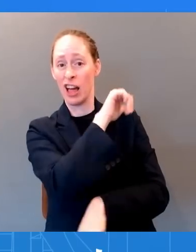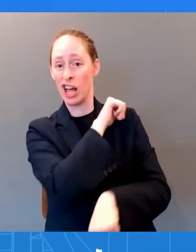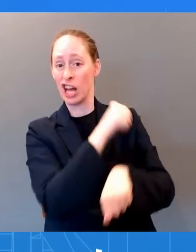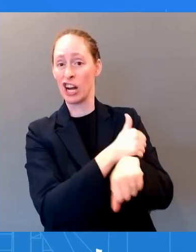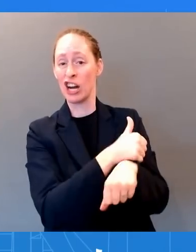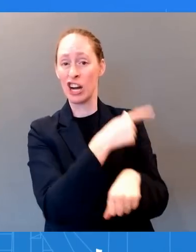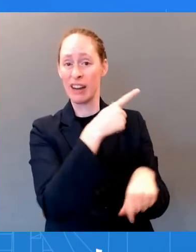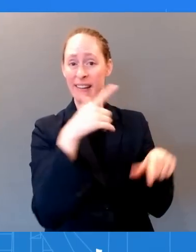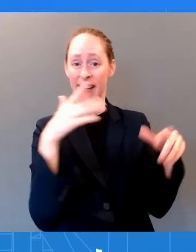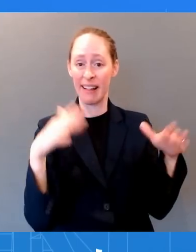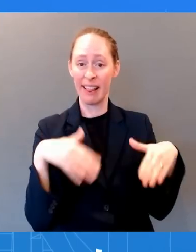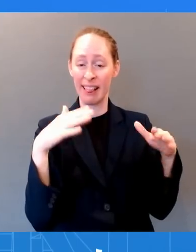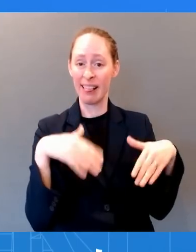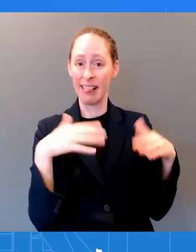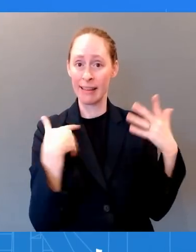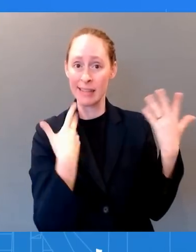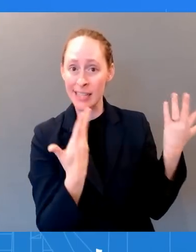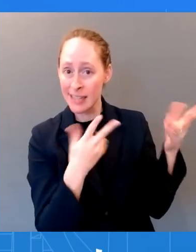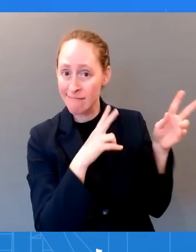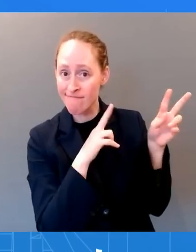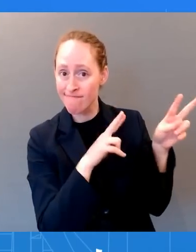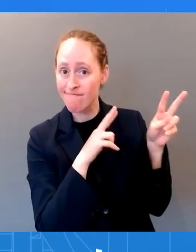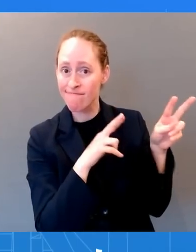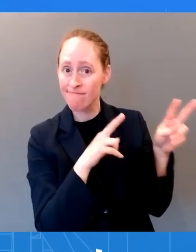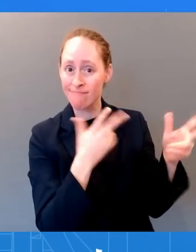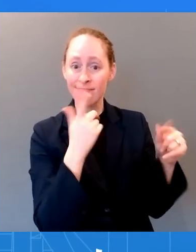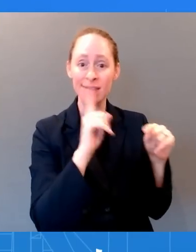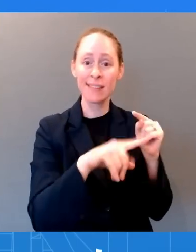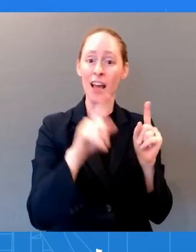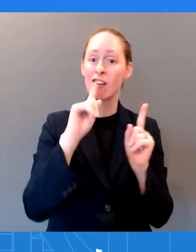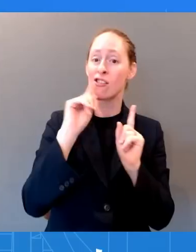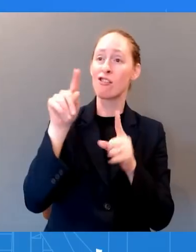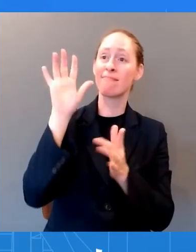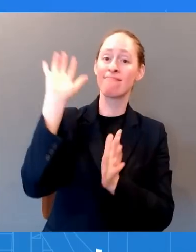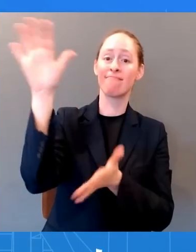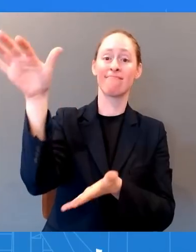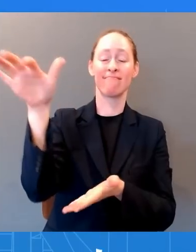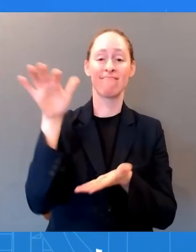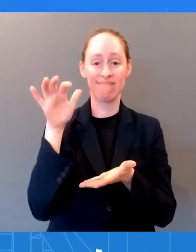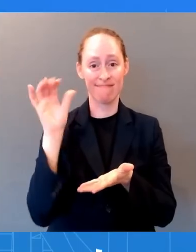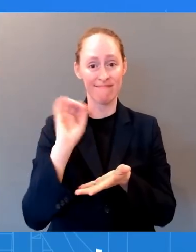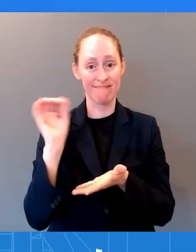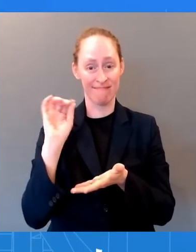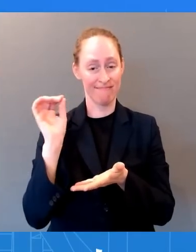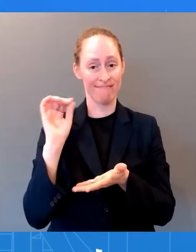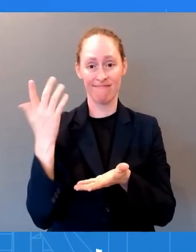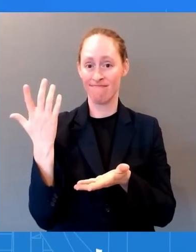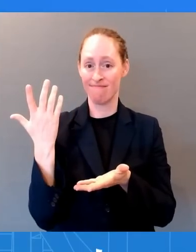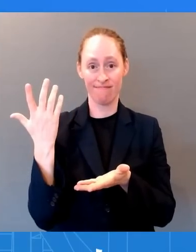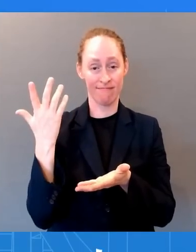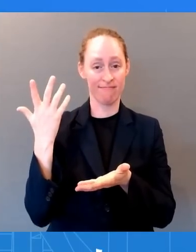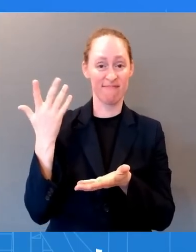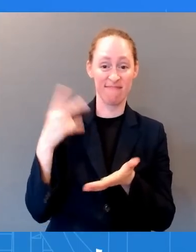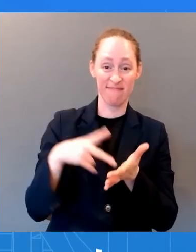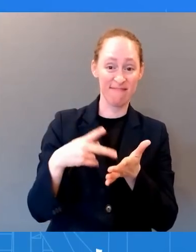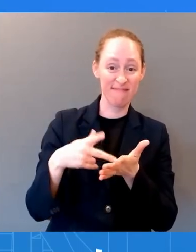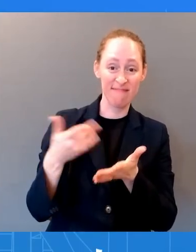As simple as that. The last day to place new orders will be Friday, September -- this is September 2nd.